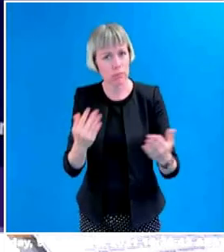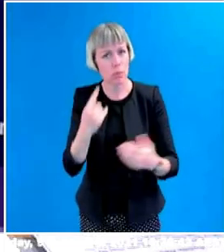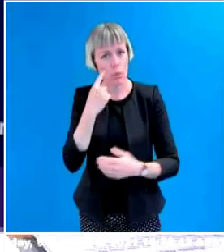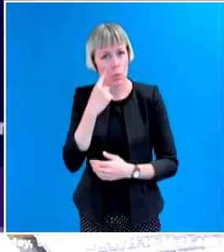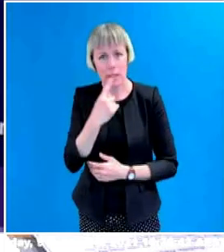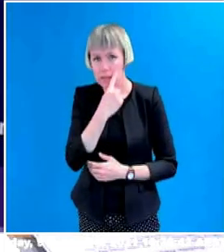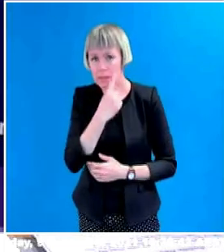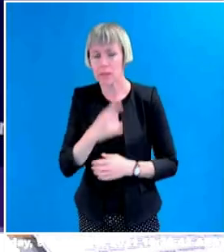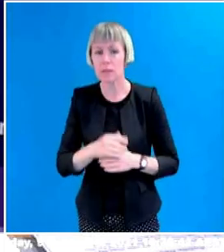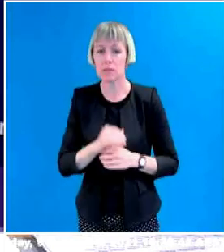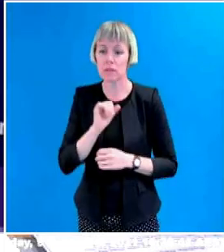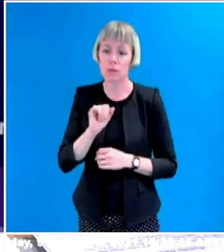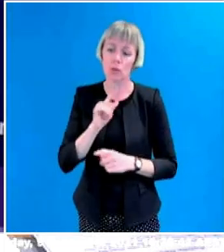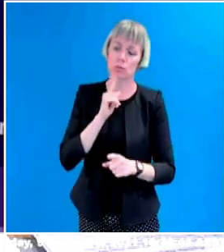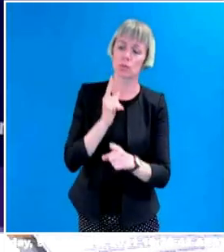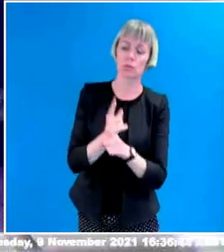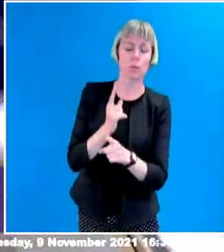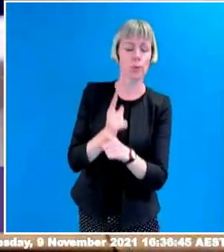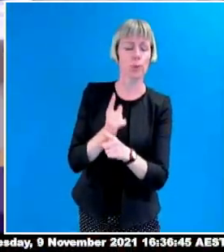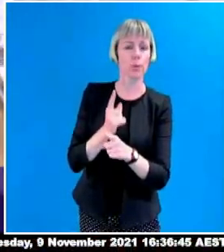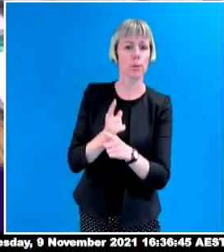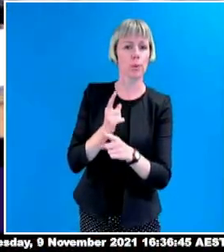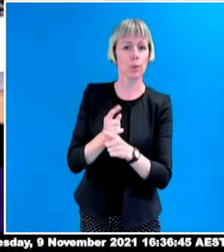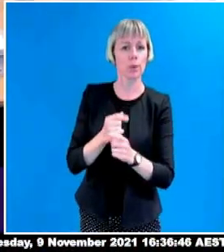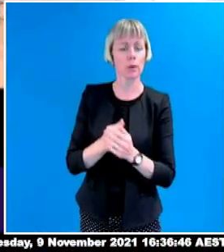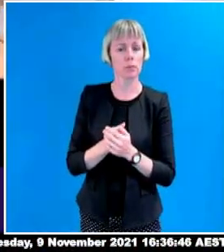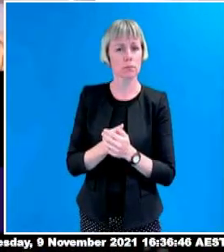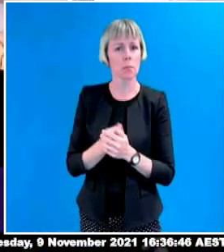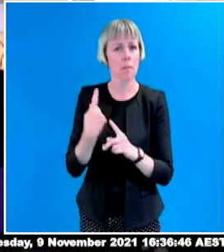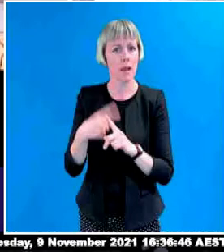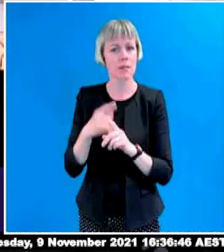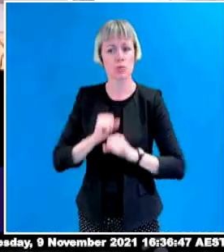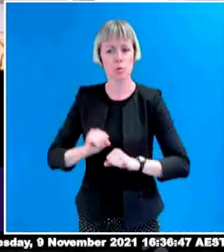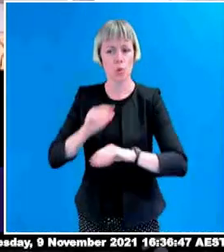both for their appearance, their oral evidence and the care that has gone into